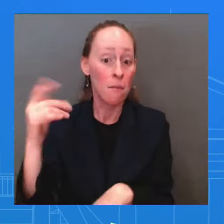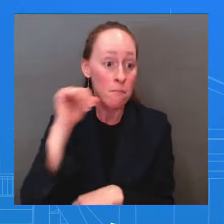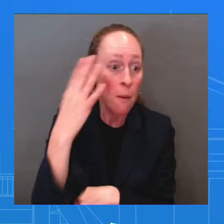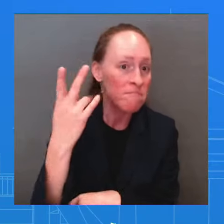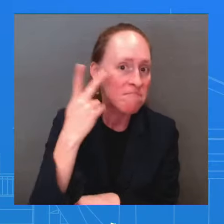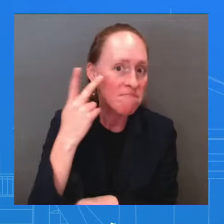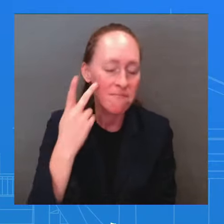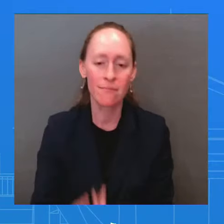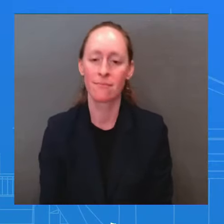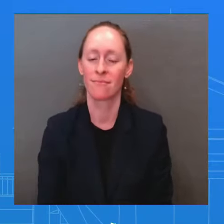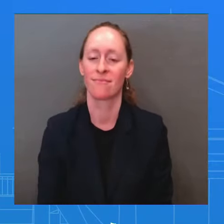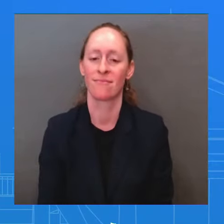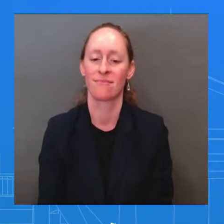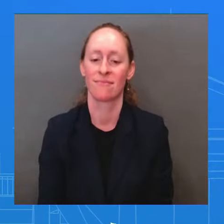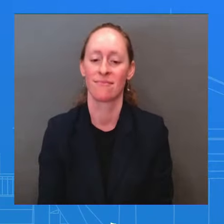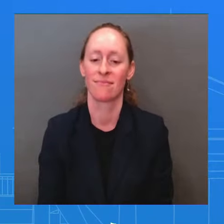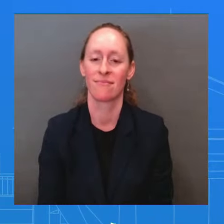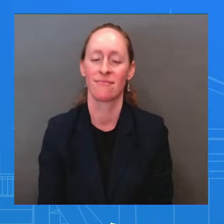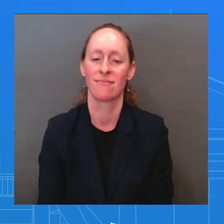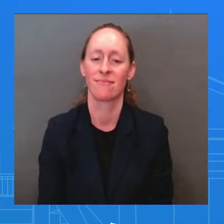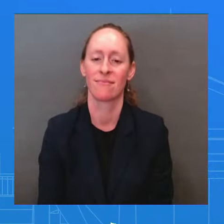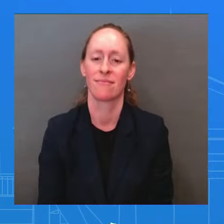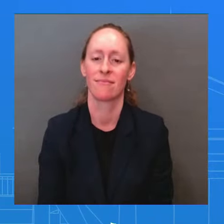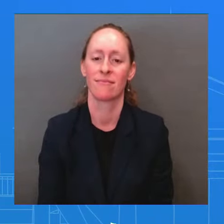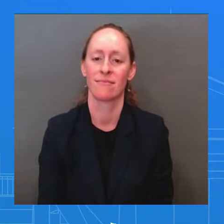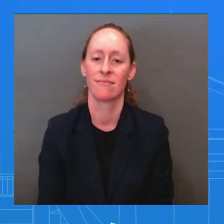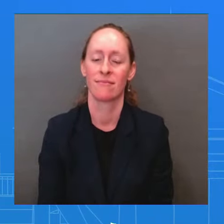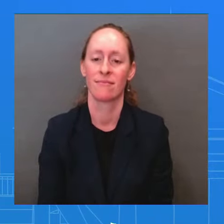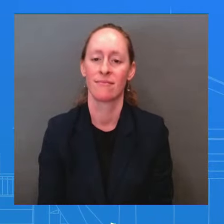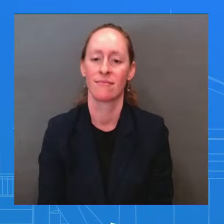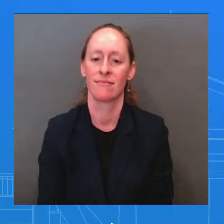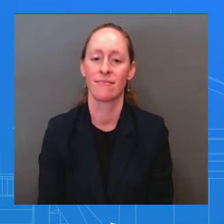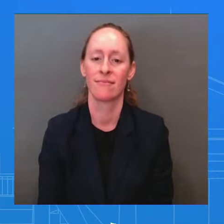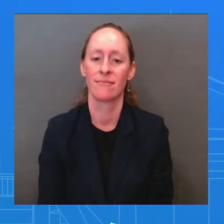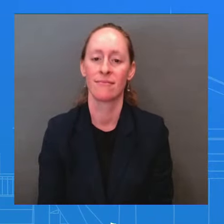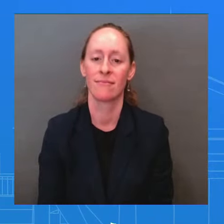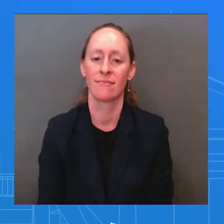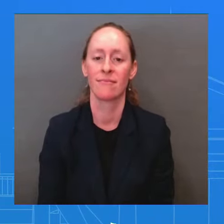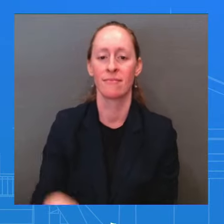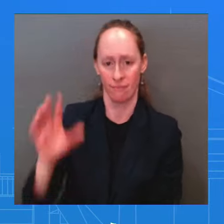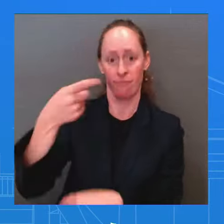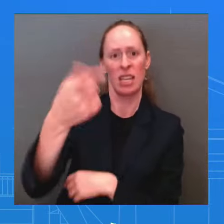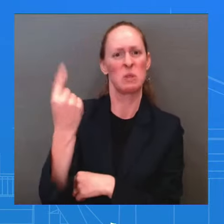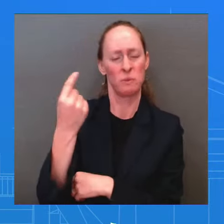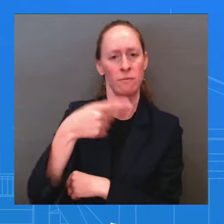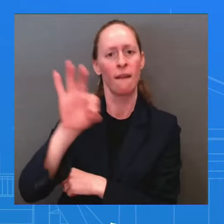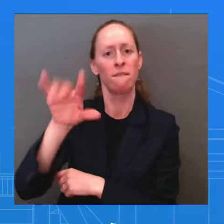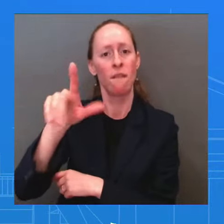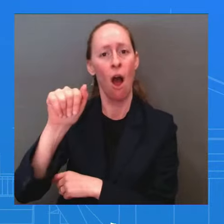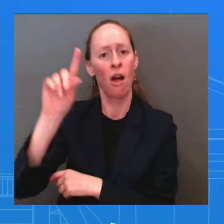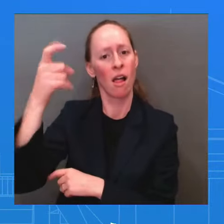what is the White House's reaction to Governor DeSantis's announcement advising against COVID boosters for people younger than 65?